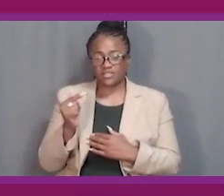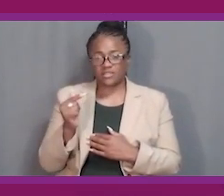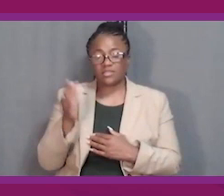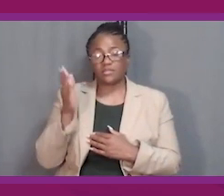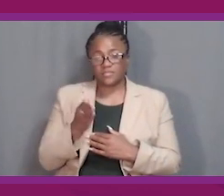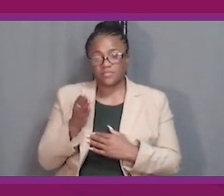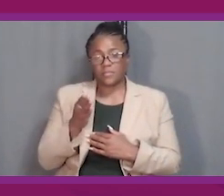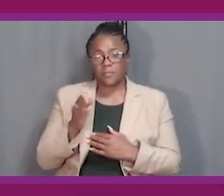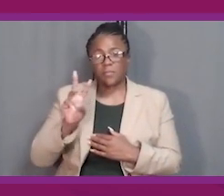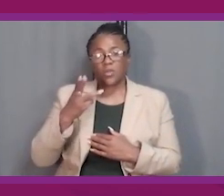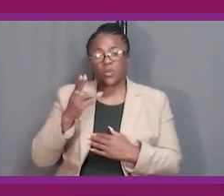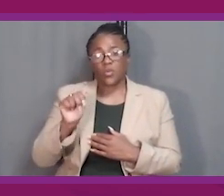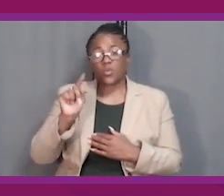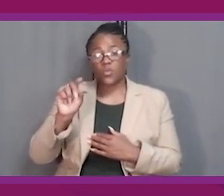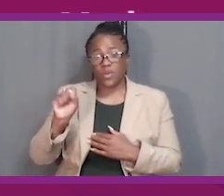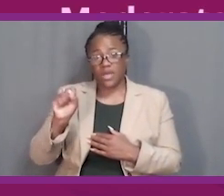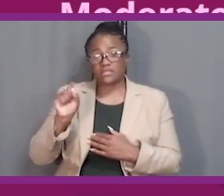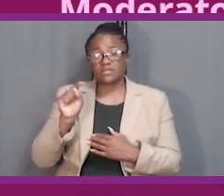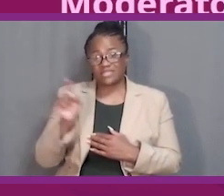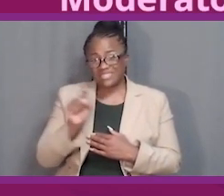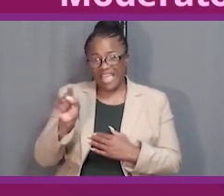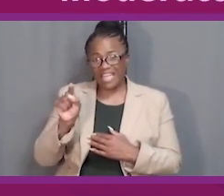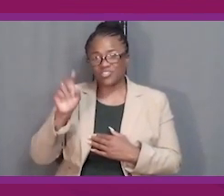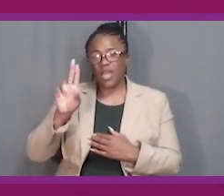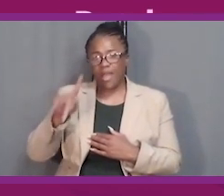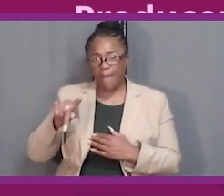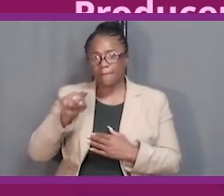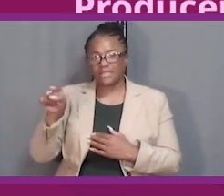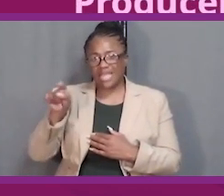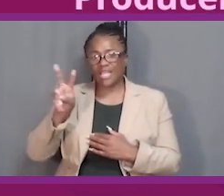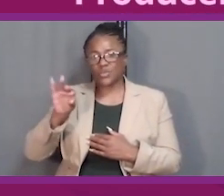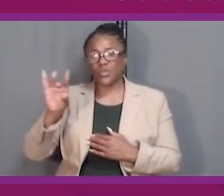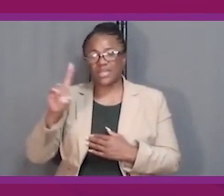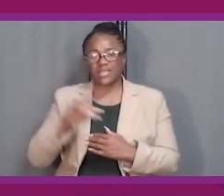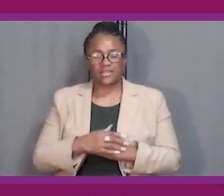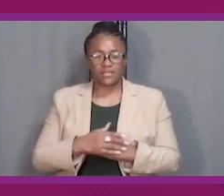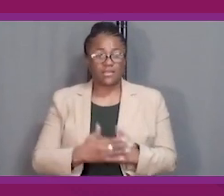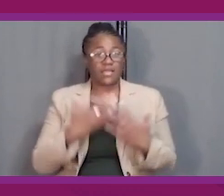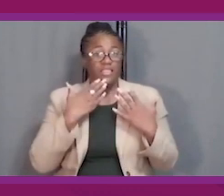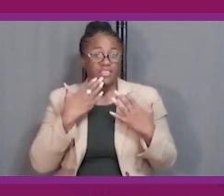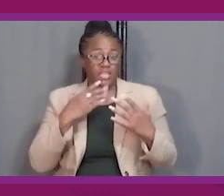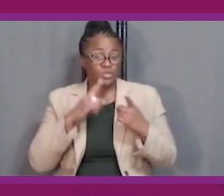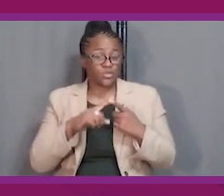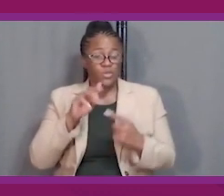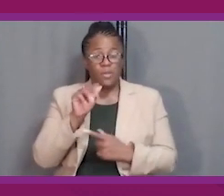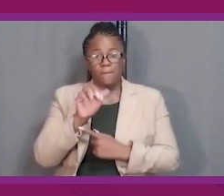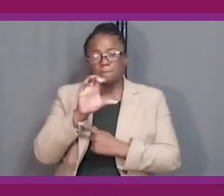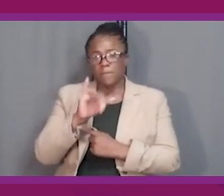Thank you to panelists, Marcie Roth, Susan Sygall, Angeline Akai-Lodi, and Mia Mungus. Moderators